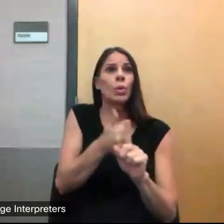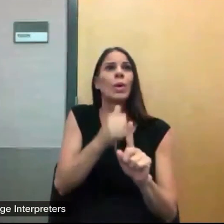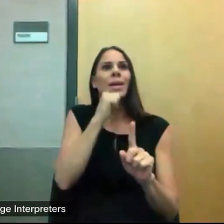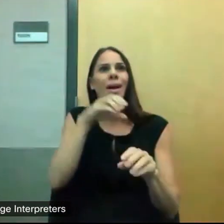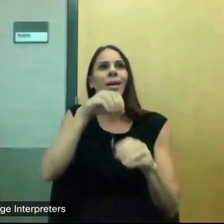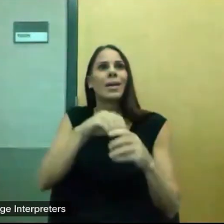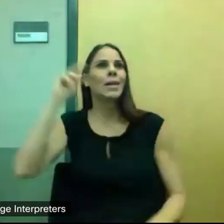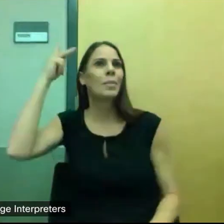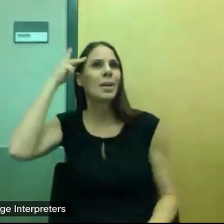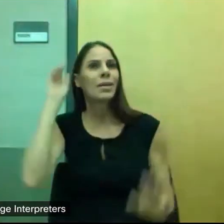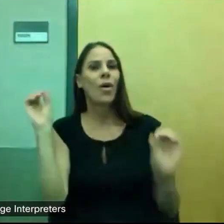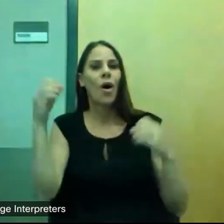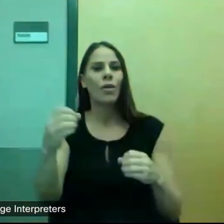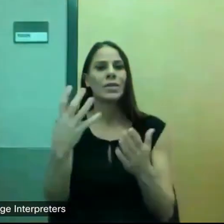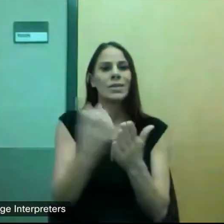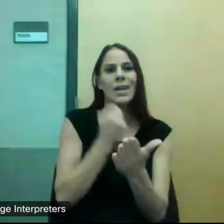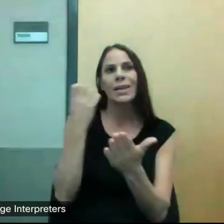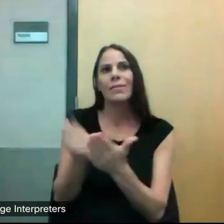of those messengers who have that built in credibility.